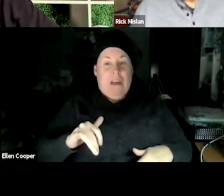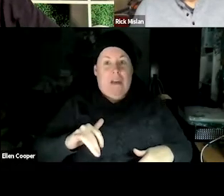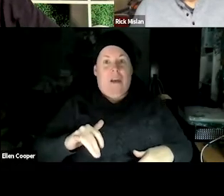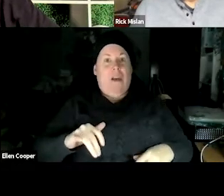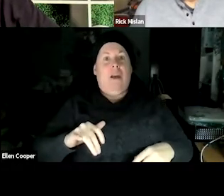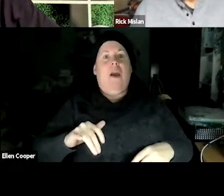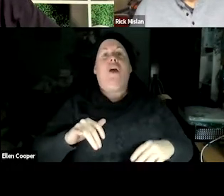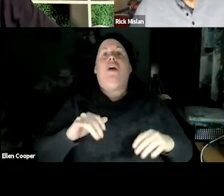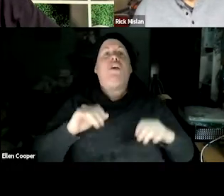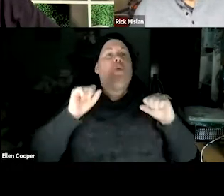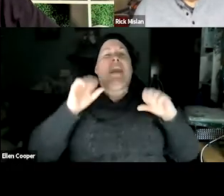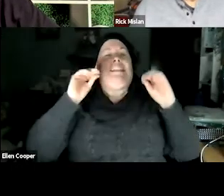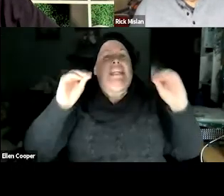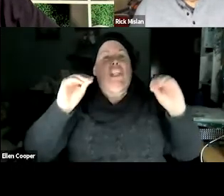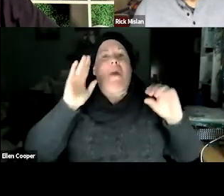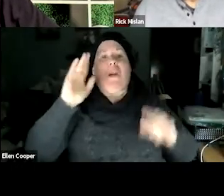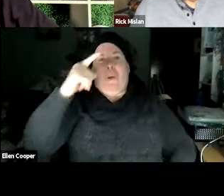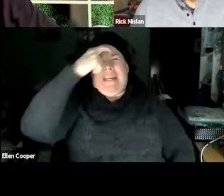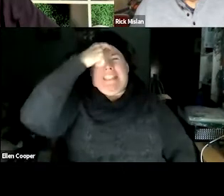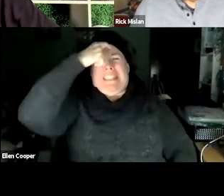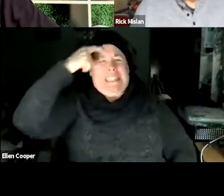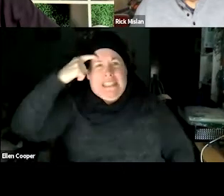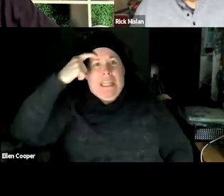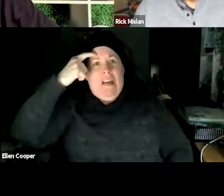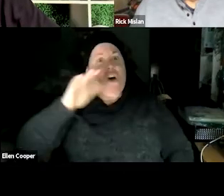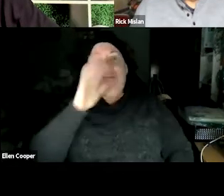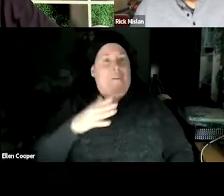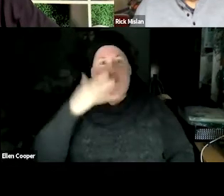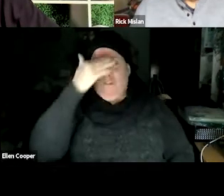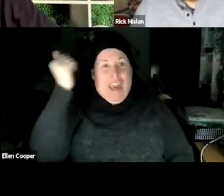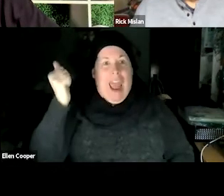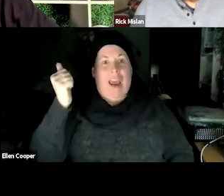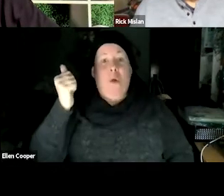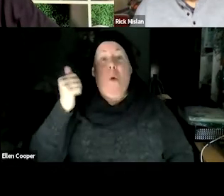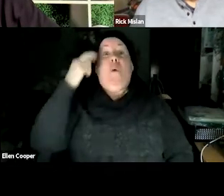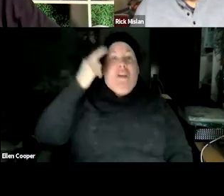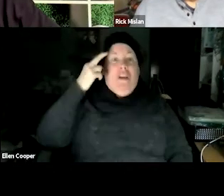I'll never forget, Matt. And once we tapped into that. Then we were into we're onto something. So,